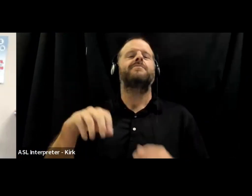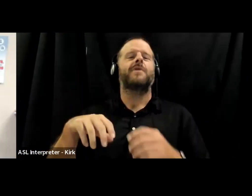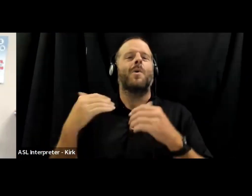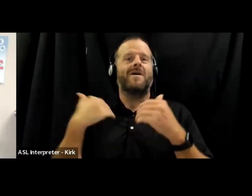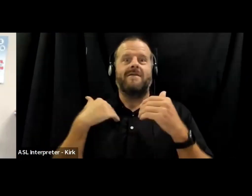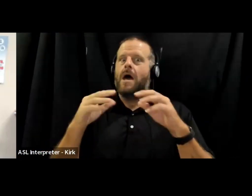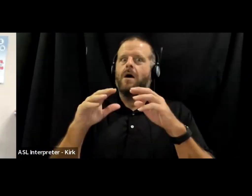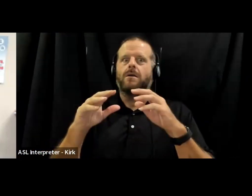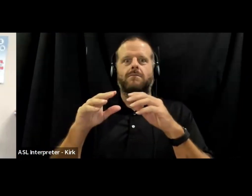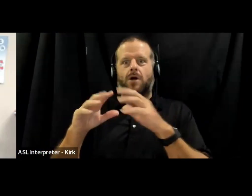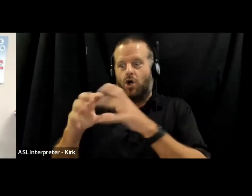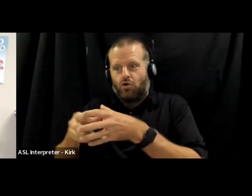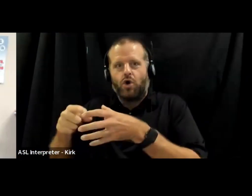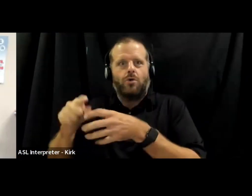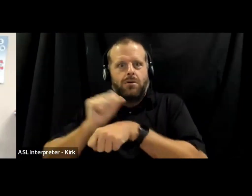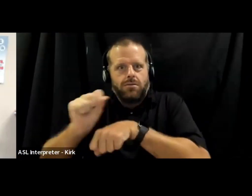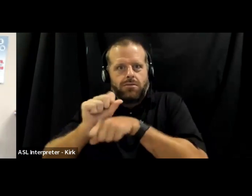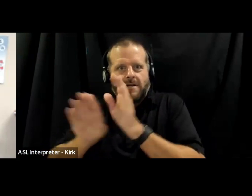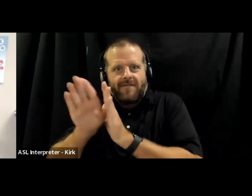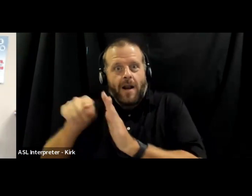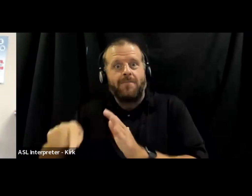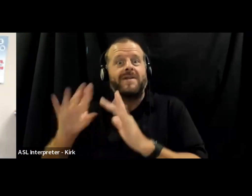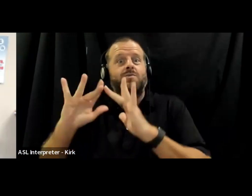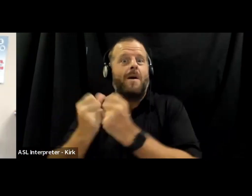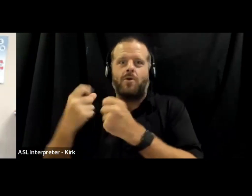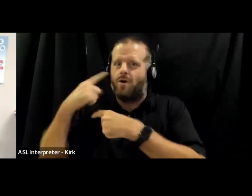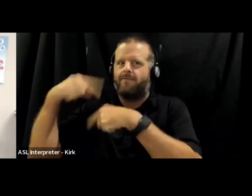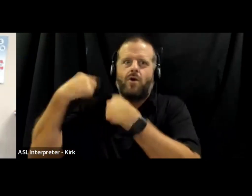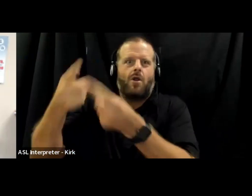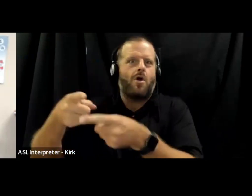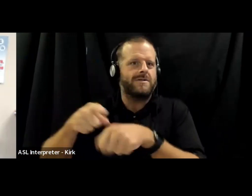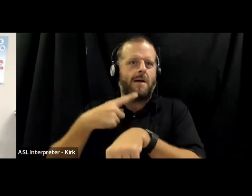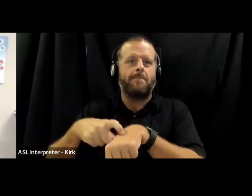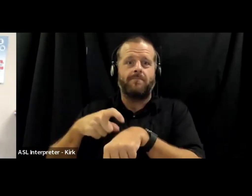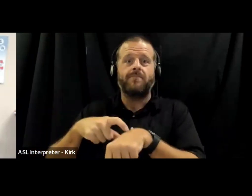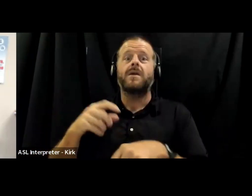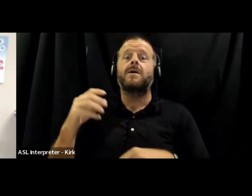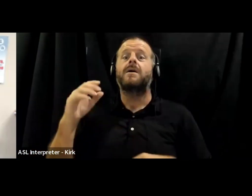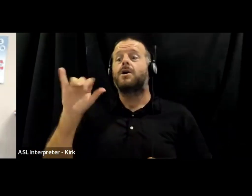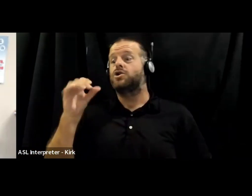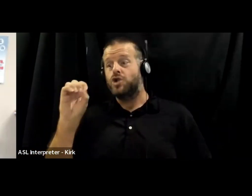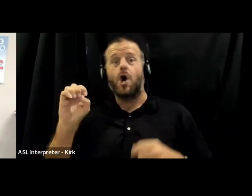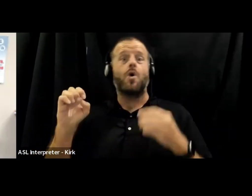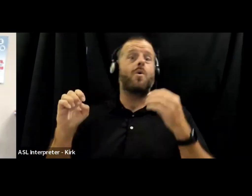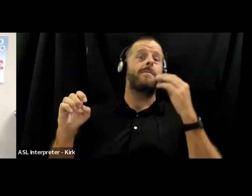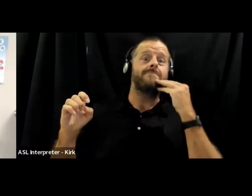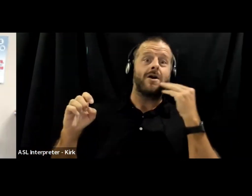some time, Joe Melillo for his leadership and Marilyn Trader, Liz Meade, Wendy Chouinard,